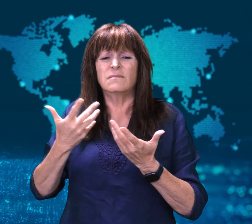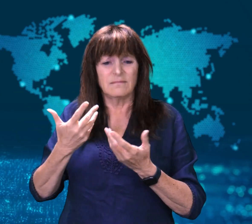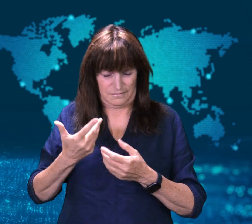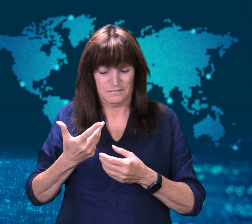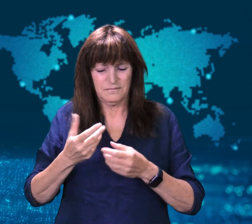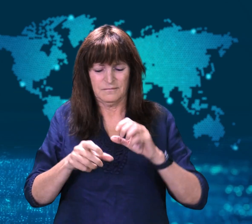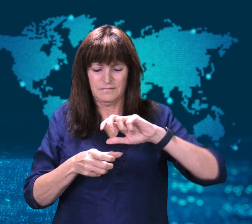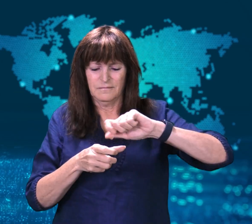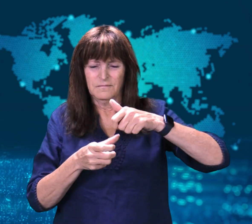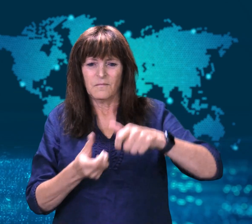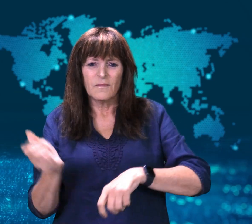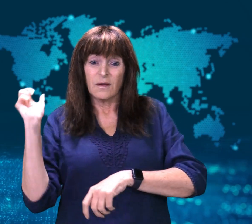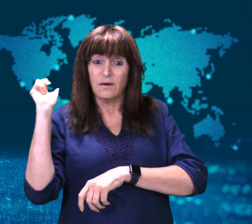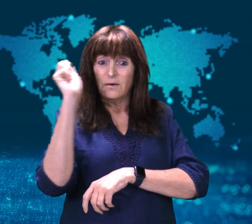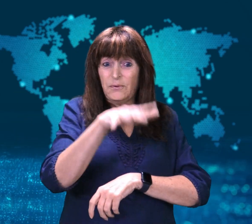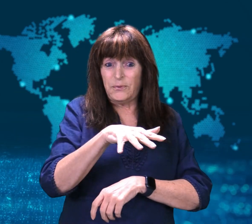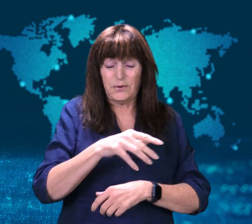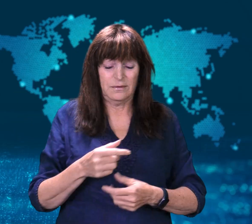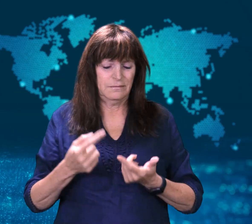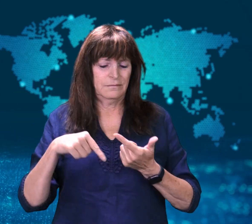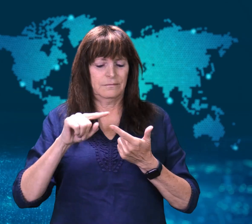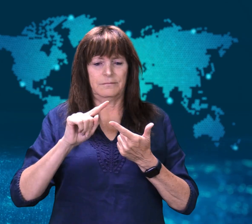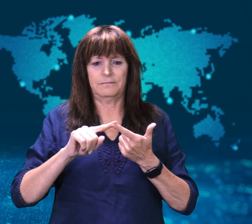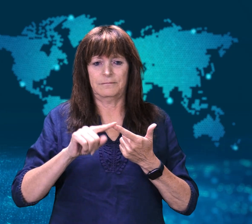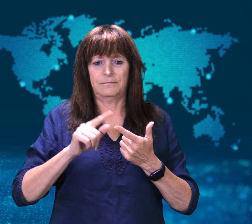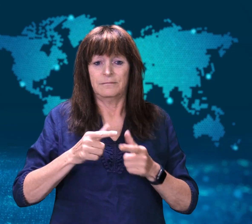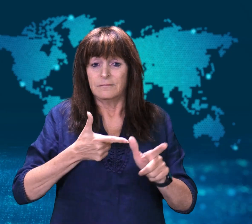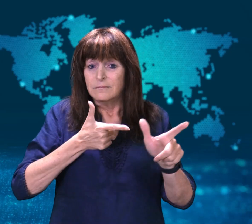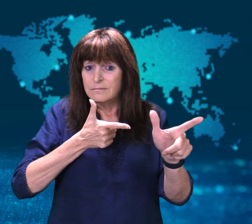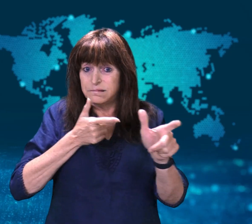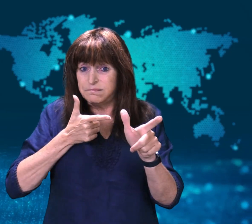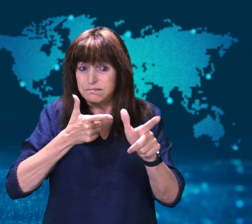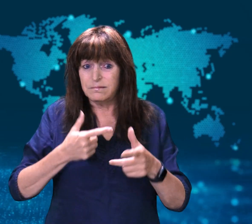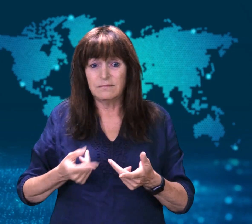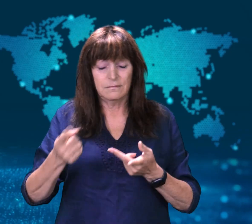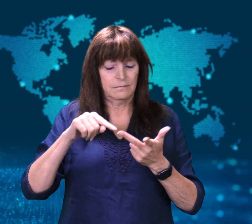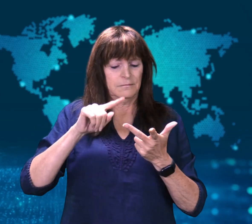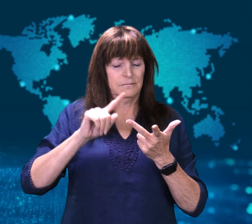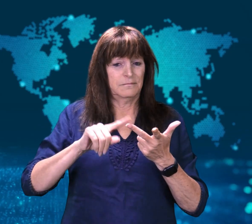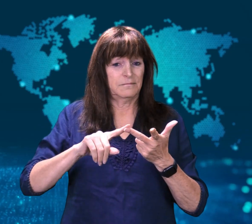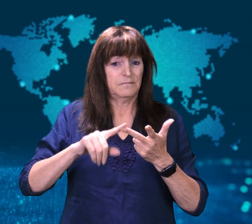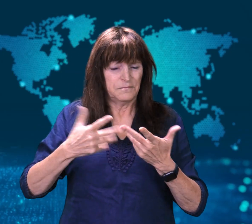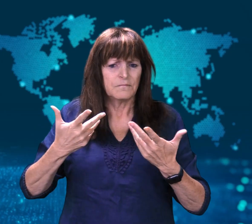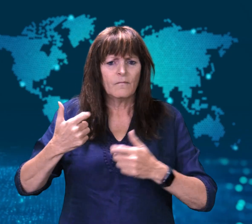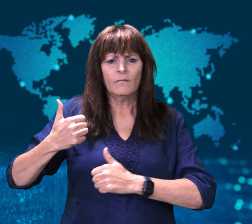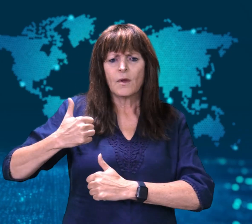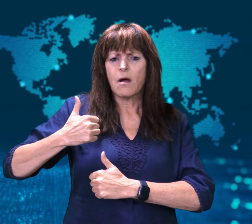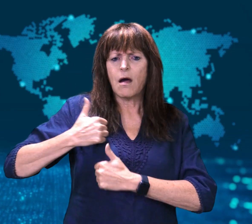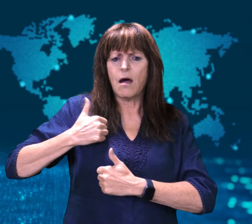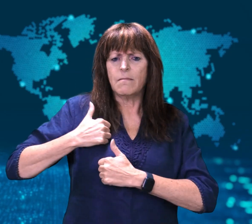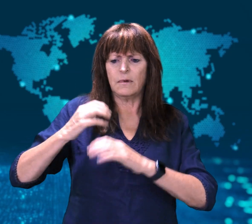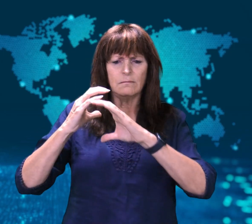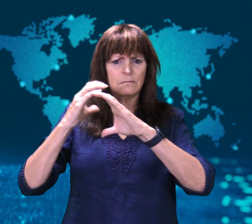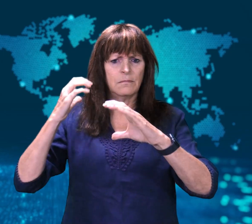Authorities have used tear gas, guns,